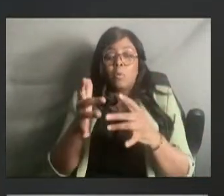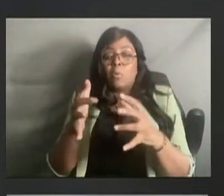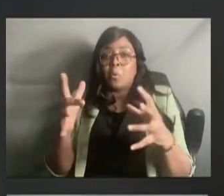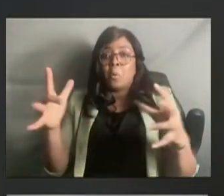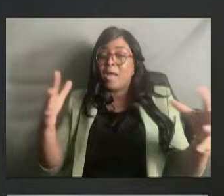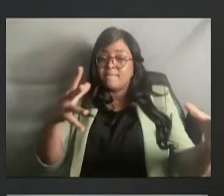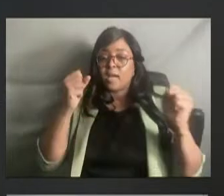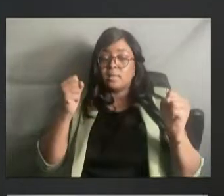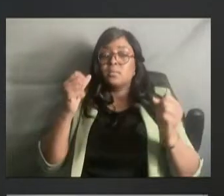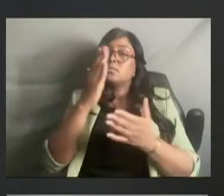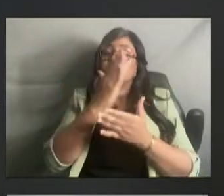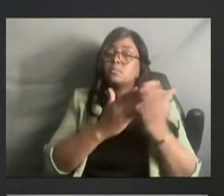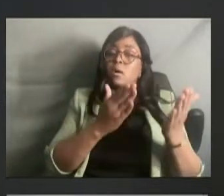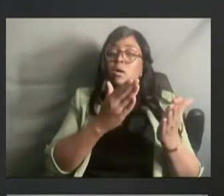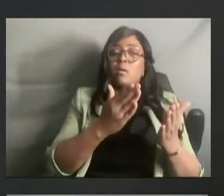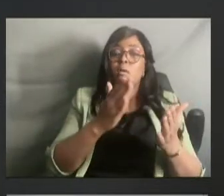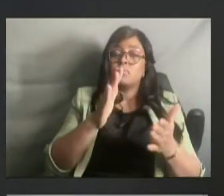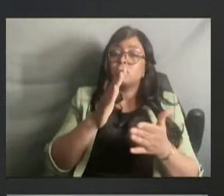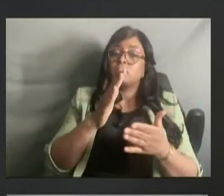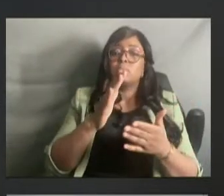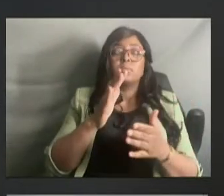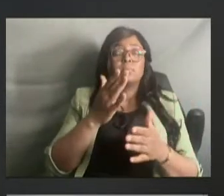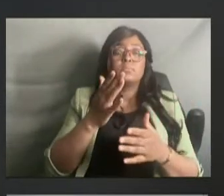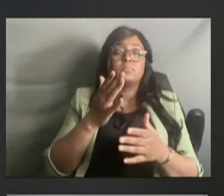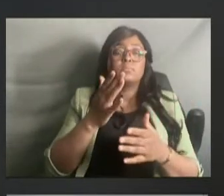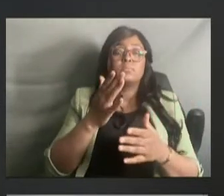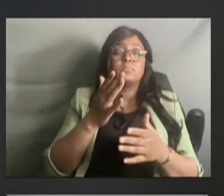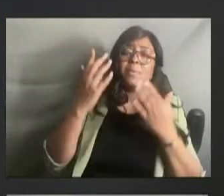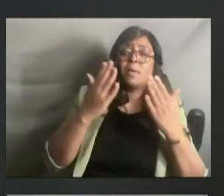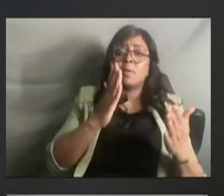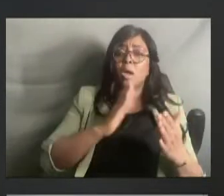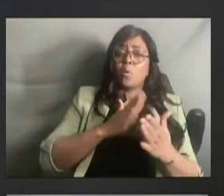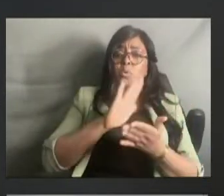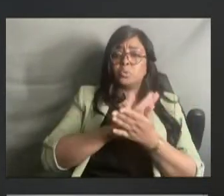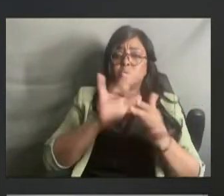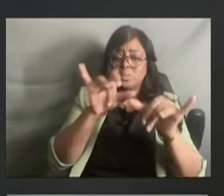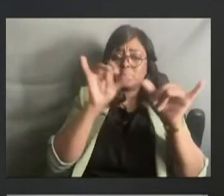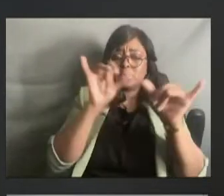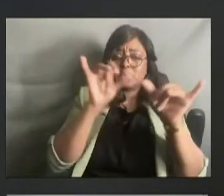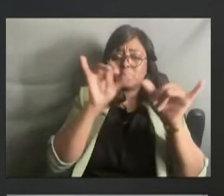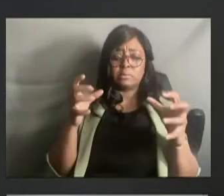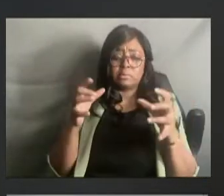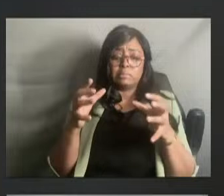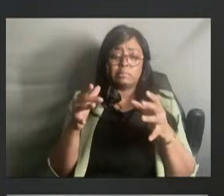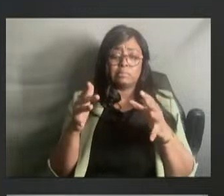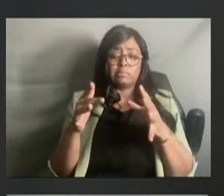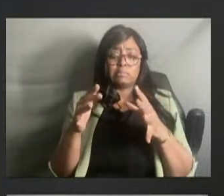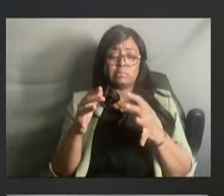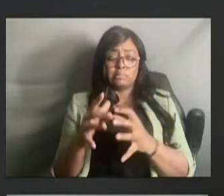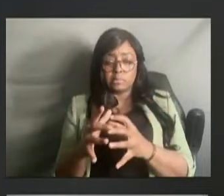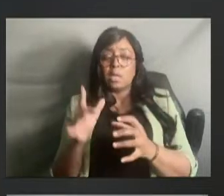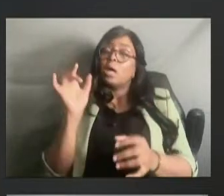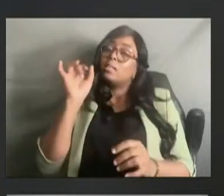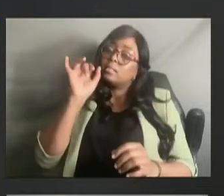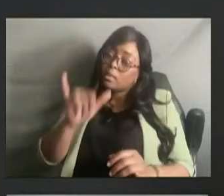school system that's growing rapidly in some parts. You may even think that we're a school